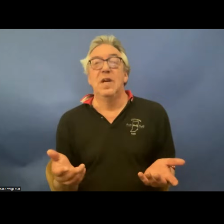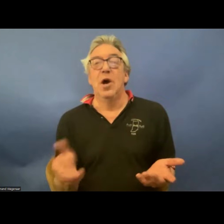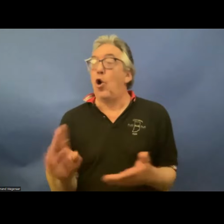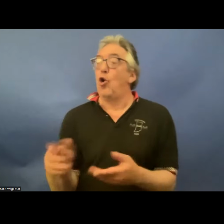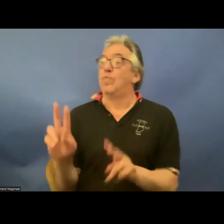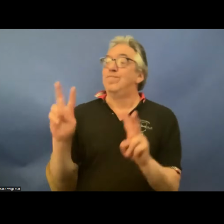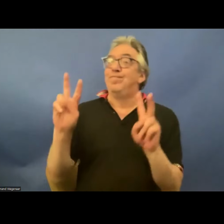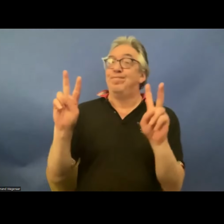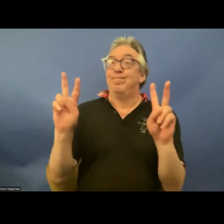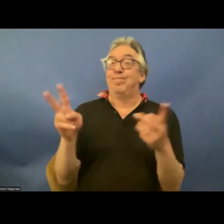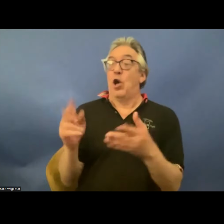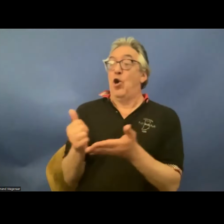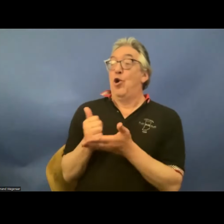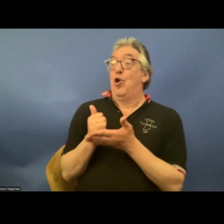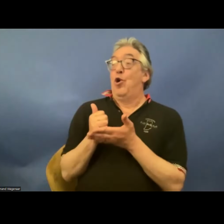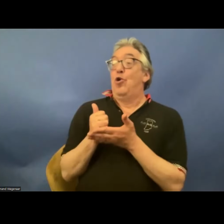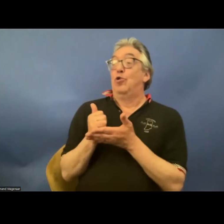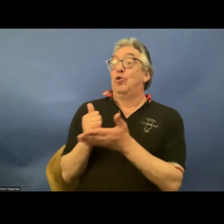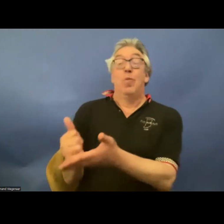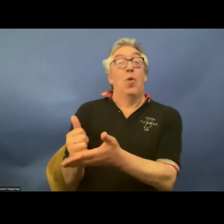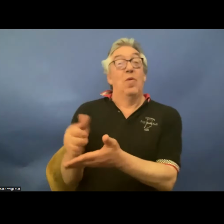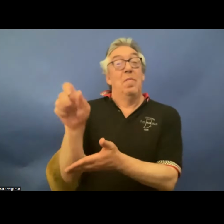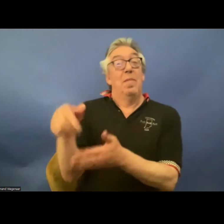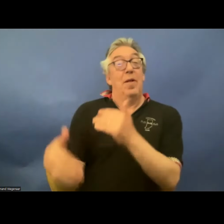All of us are working on this topic.